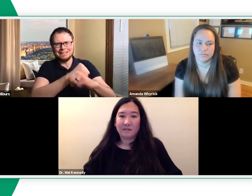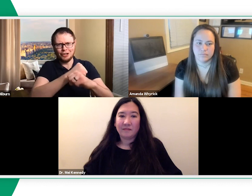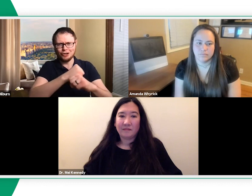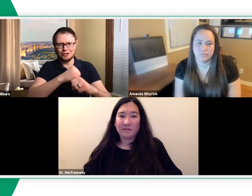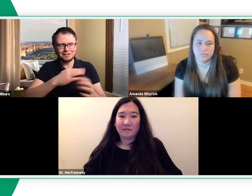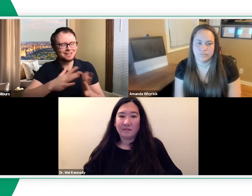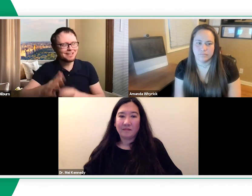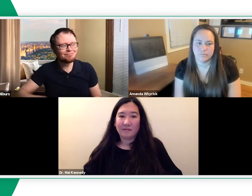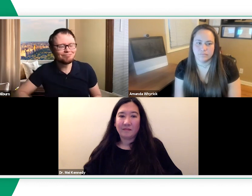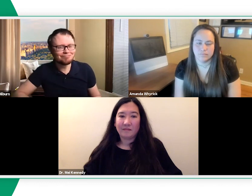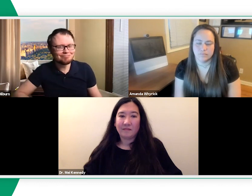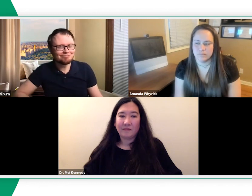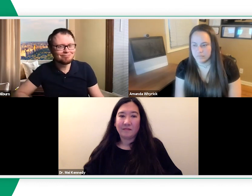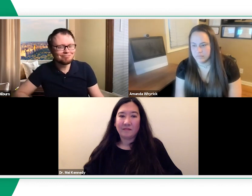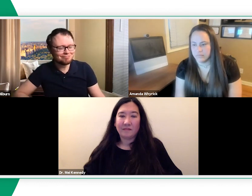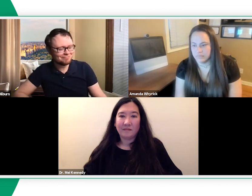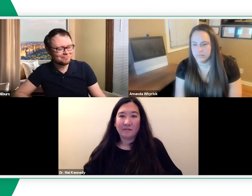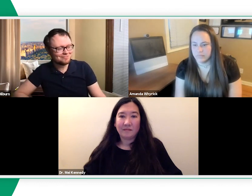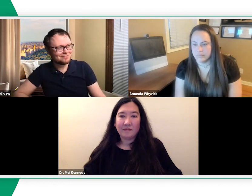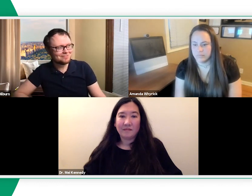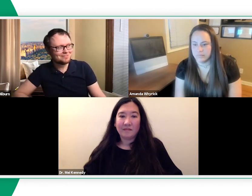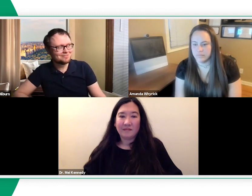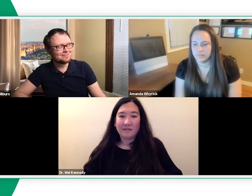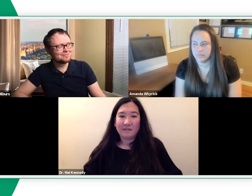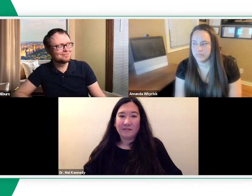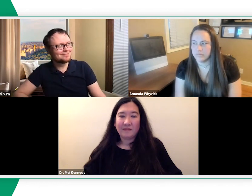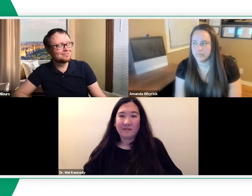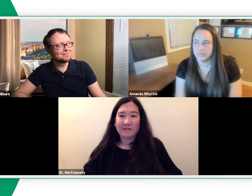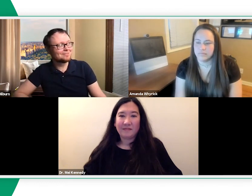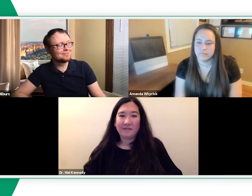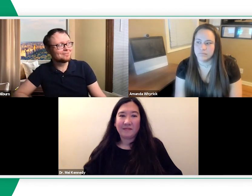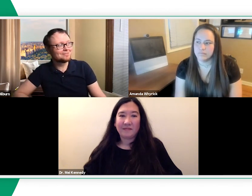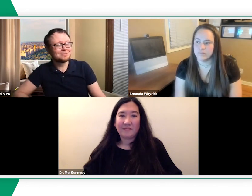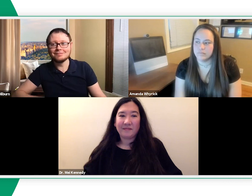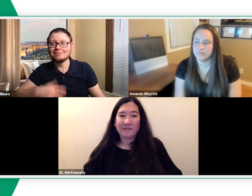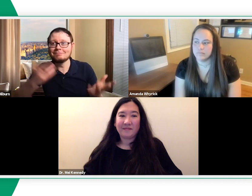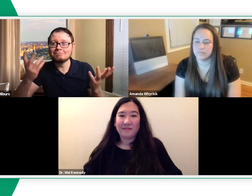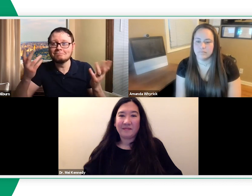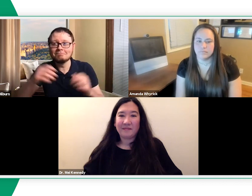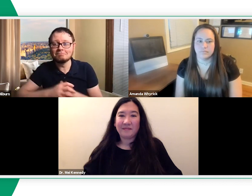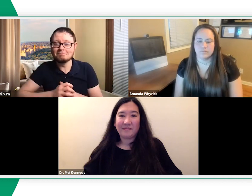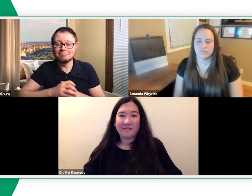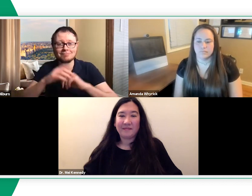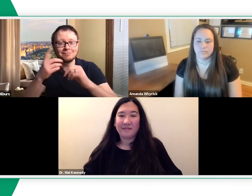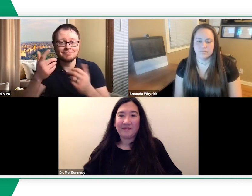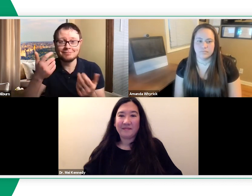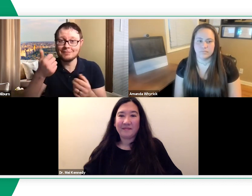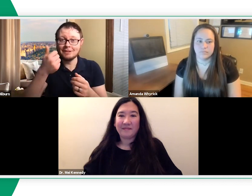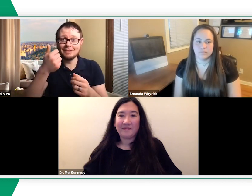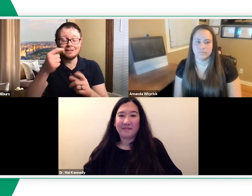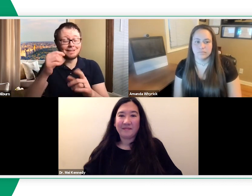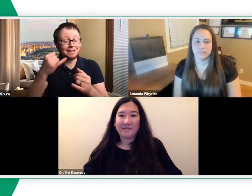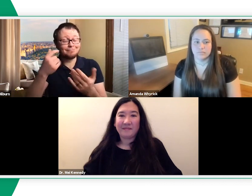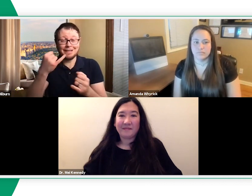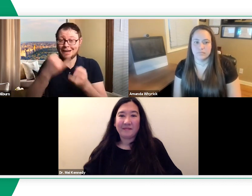at University of Alabama. It's going to be really cool.